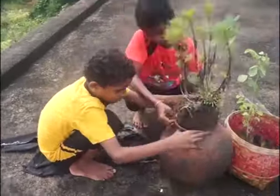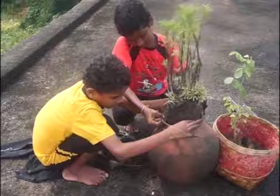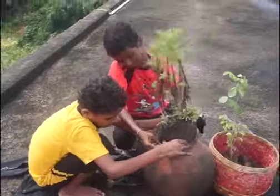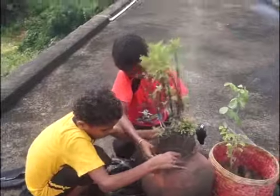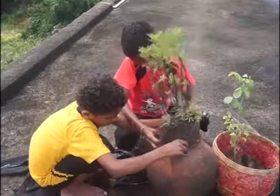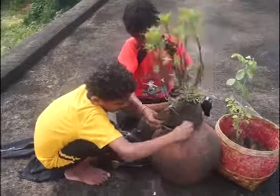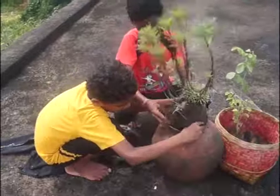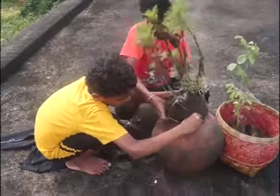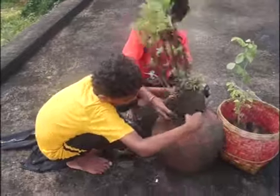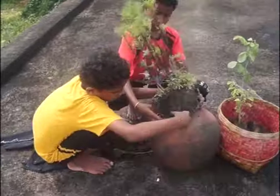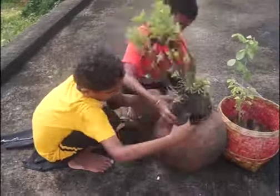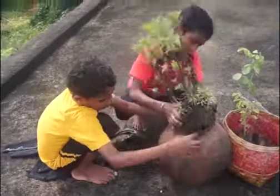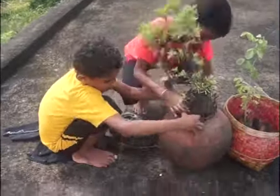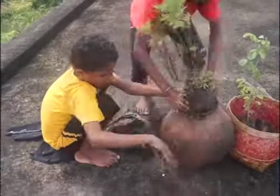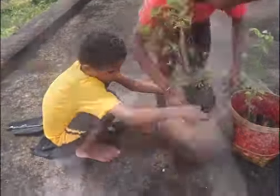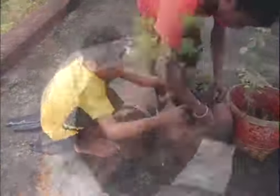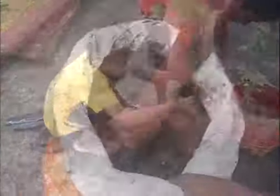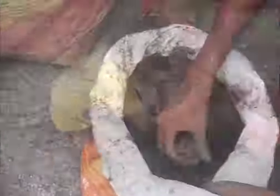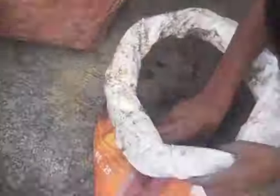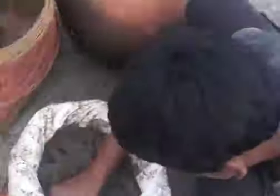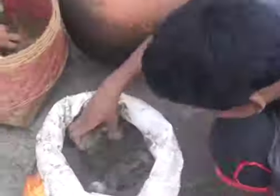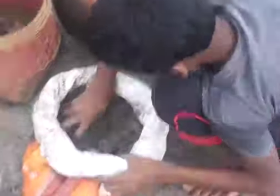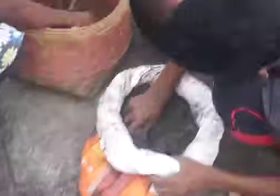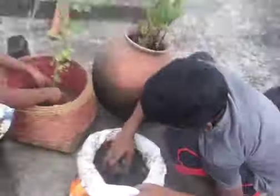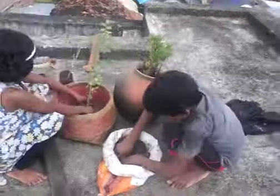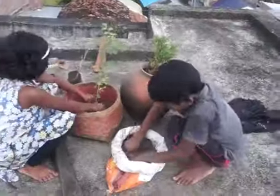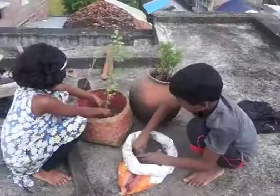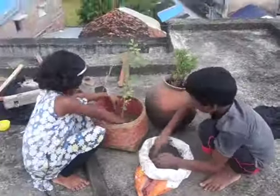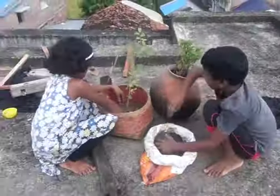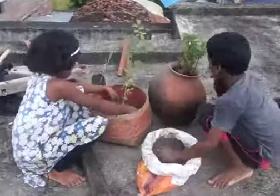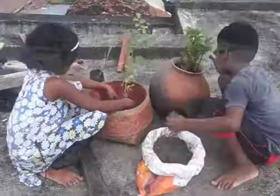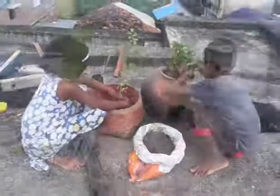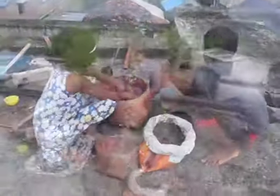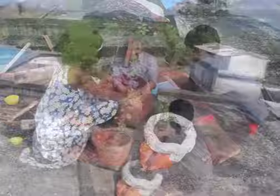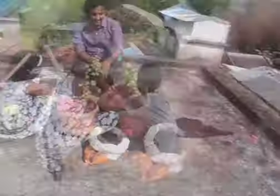the plant will grow and become a tree and hence we'll need a bigger pot i